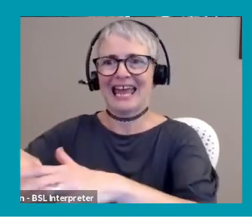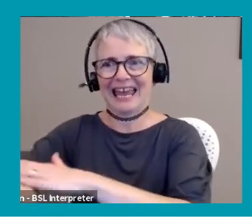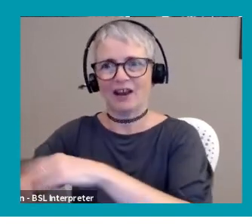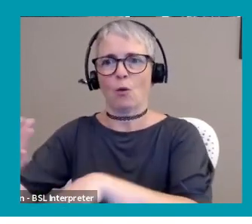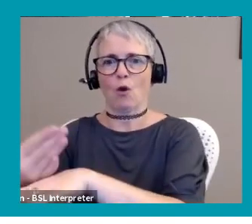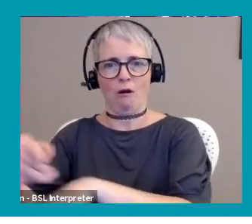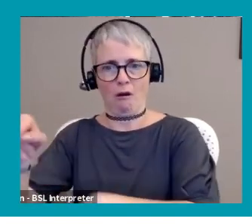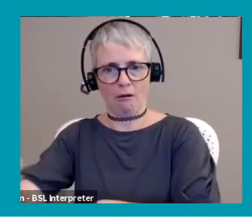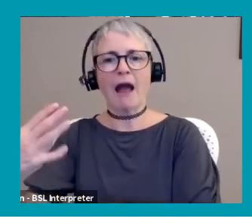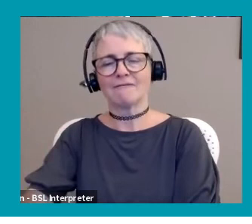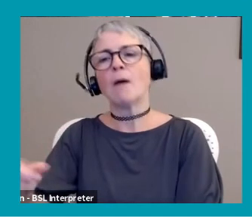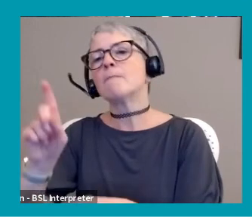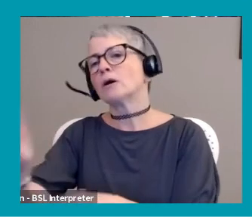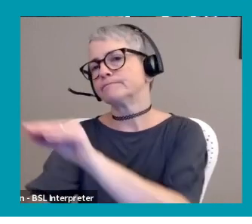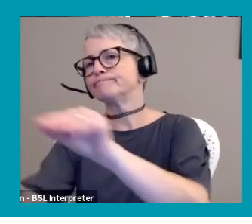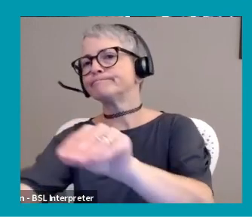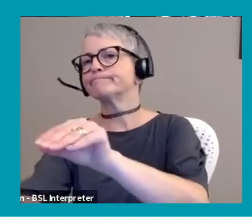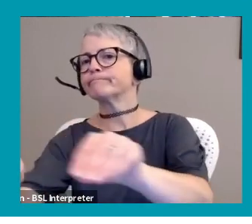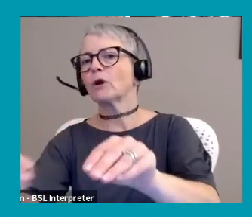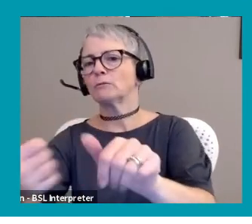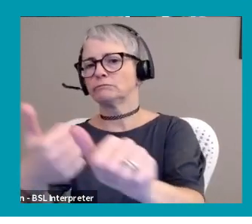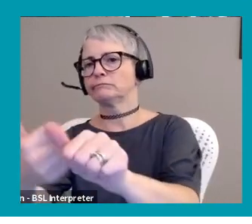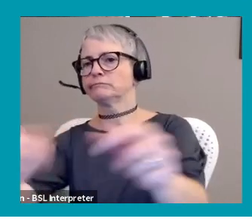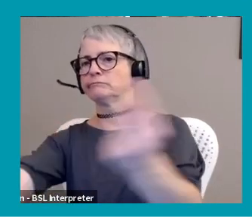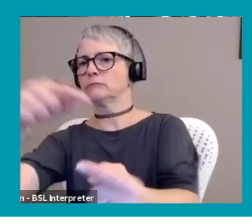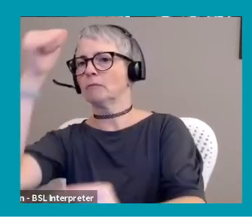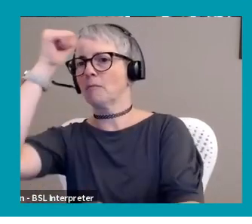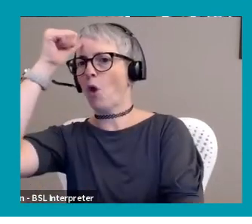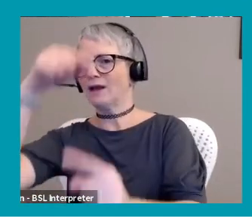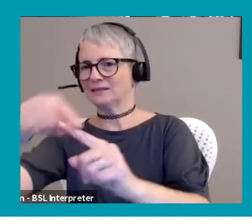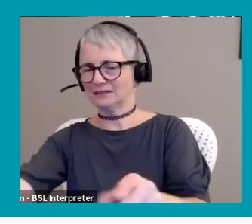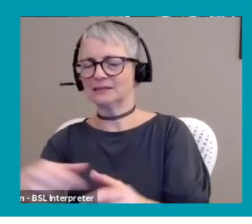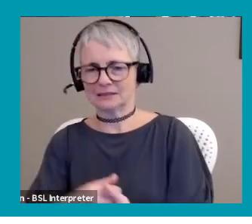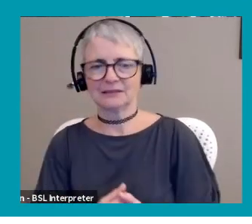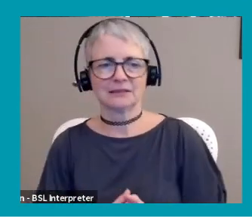training but that's to employers. So these are just some examples of employability and support